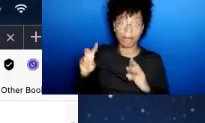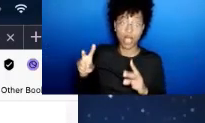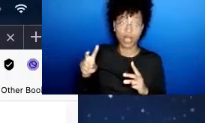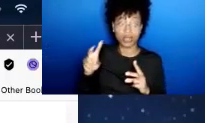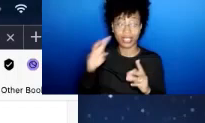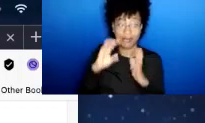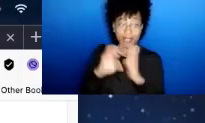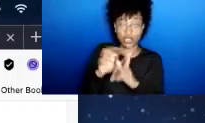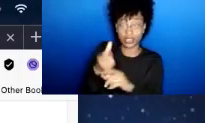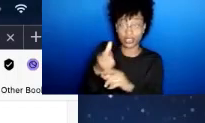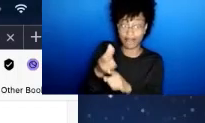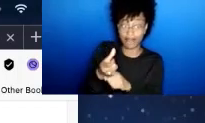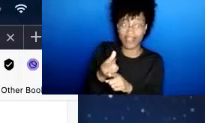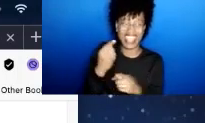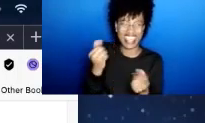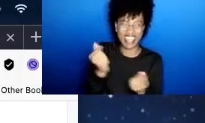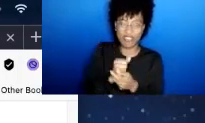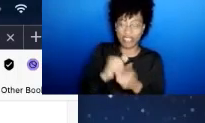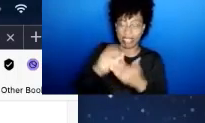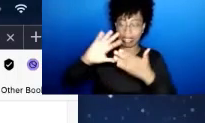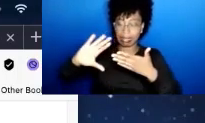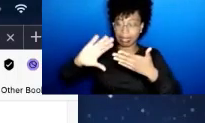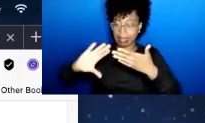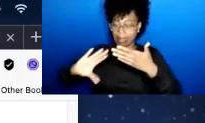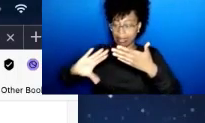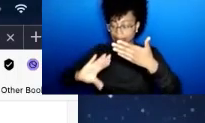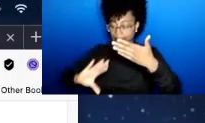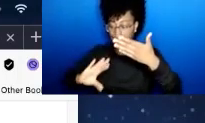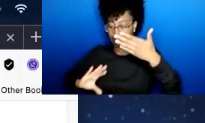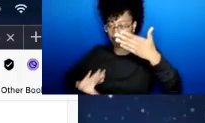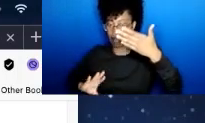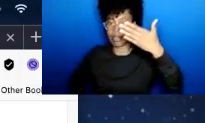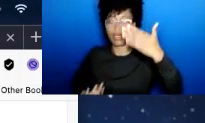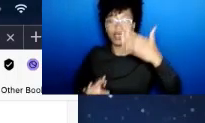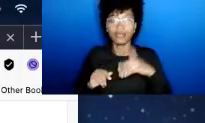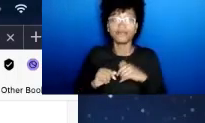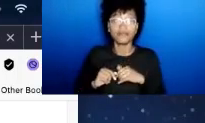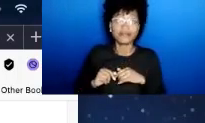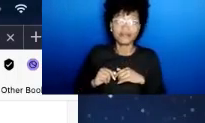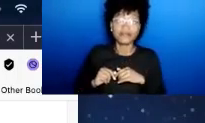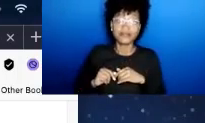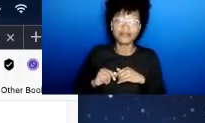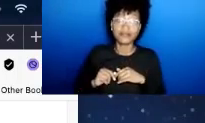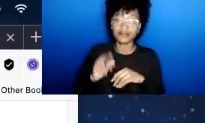then everything is laid out like this. 06:40:49 You will use your browser or your